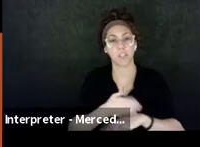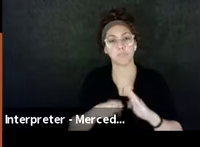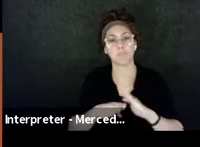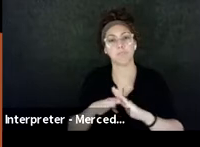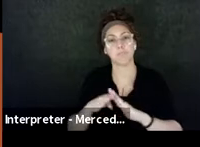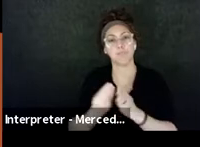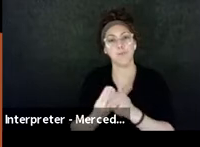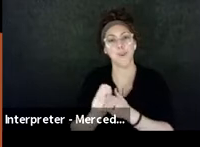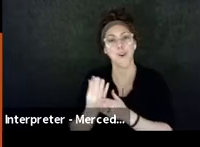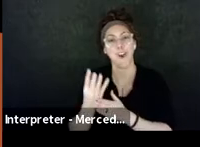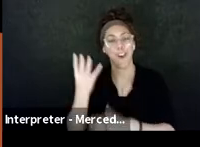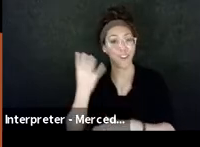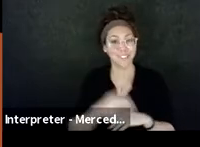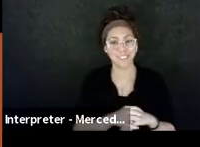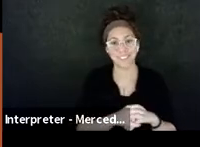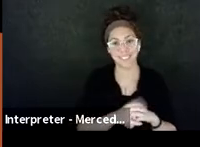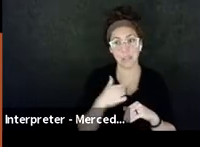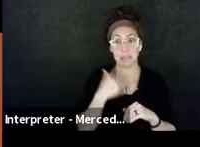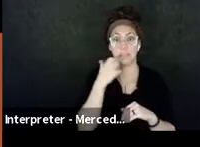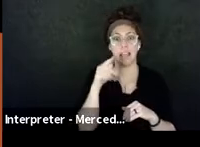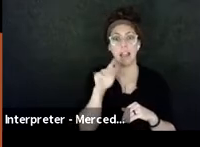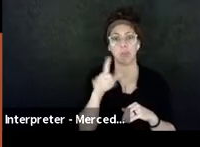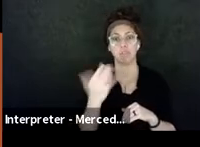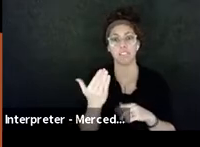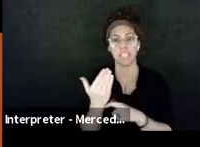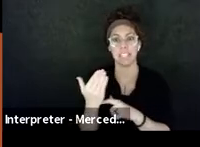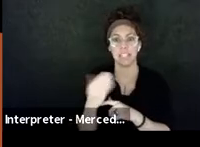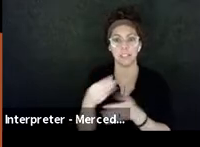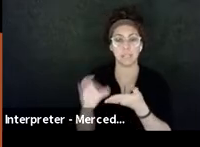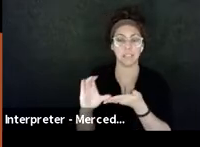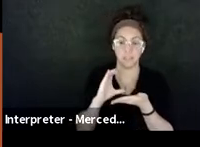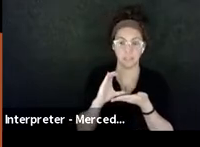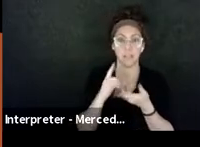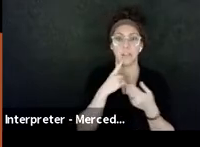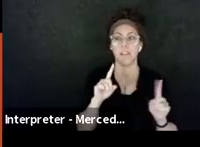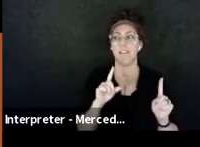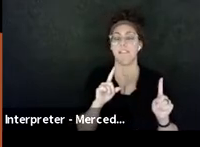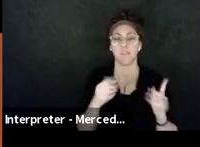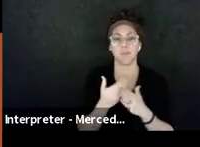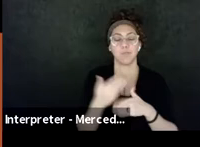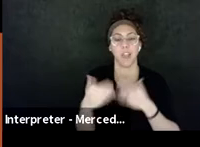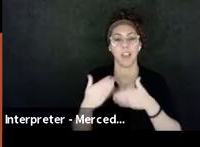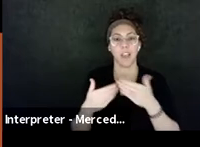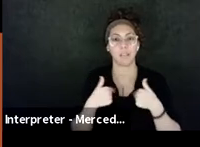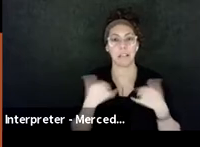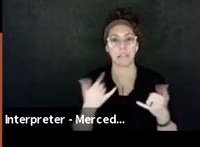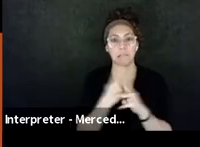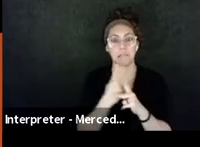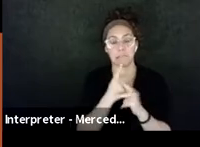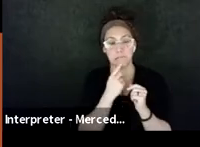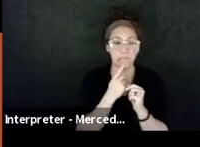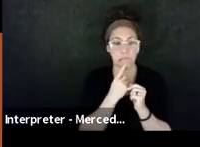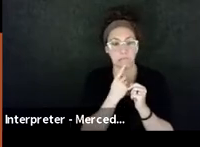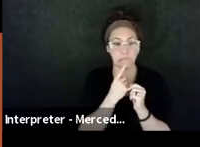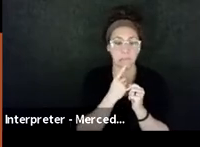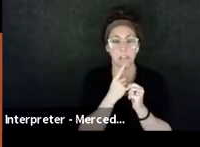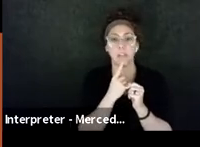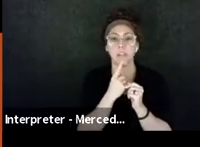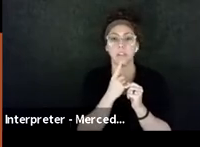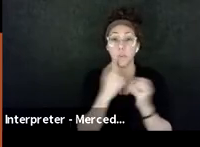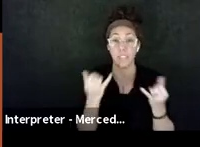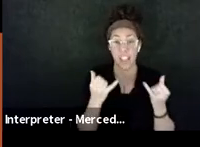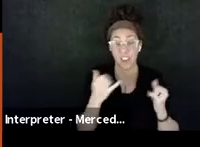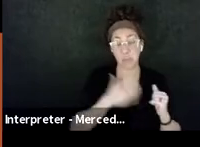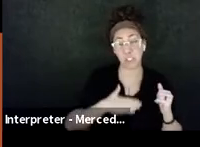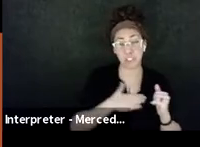Natalie Chavez: Because like I said we were awarded April 15 so it's a very new process for us. So for right now, I would really appreciate if you all could just reach out to me. I know it's not